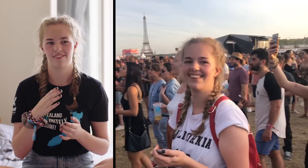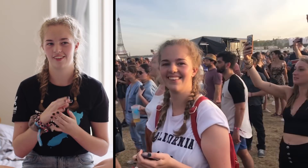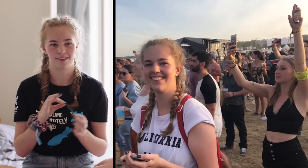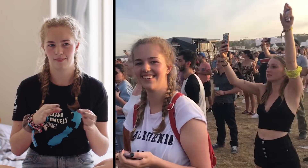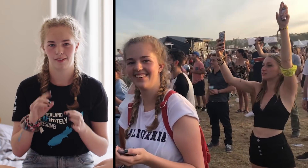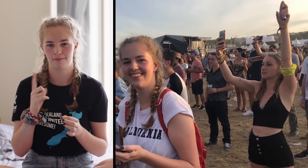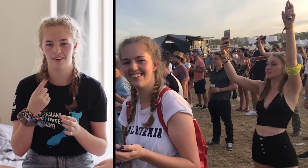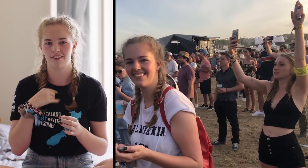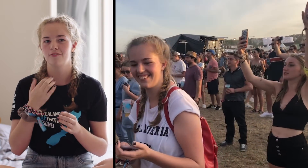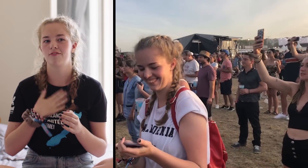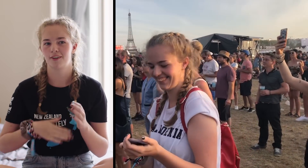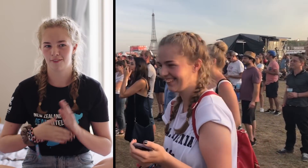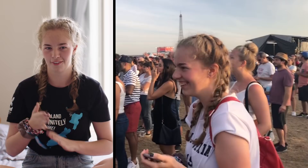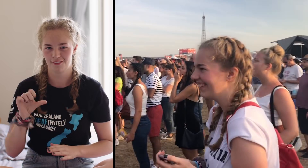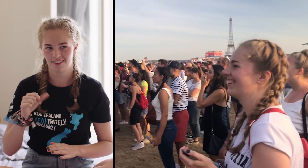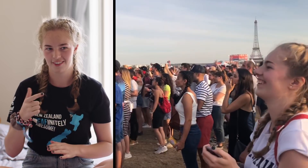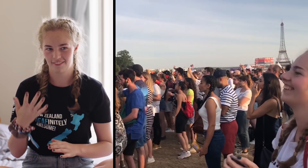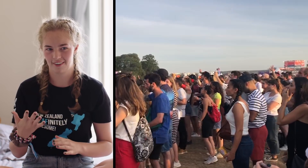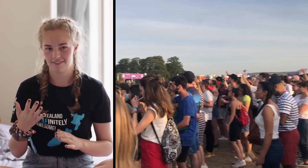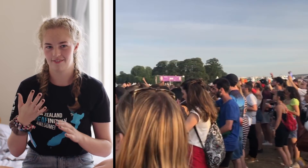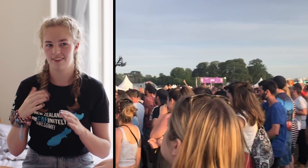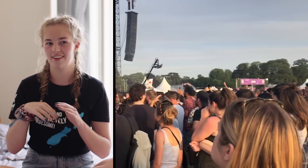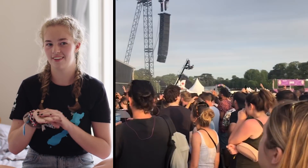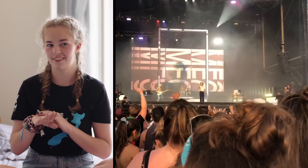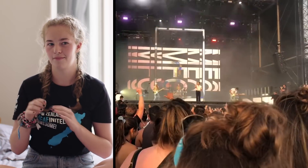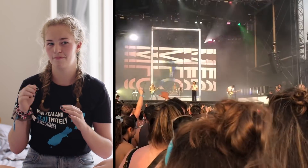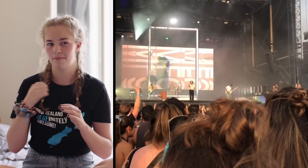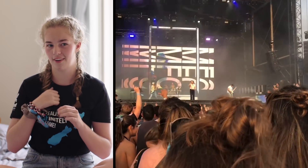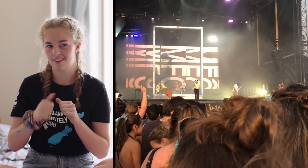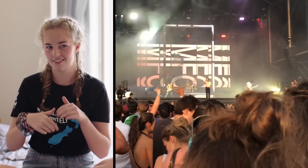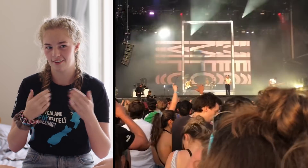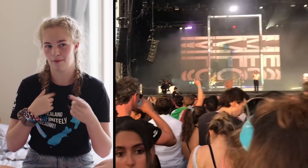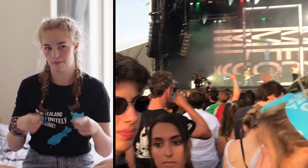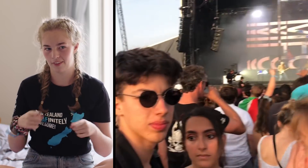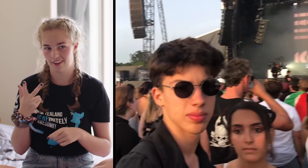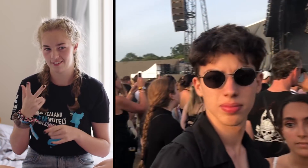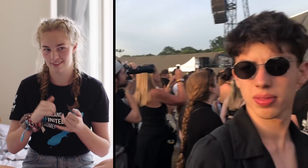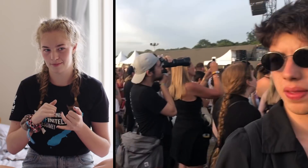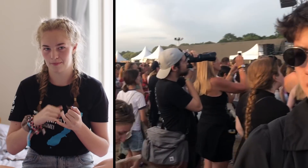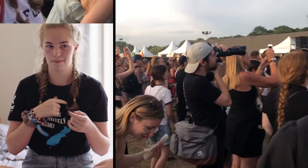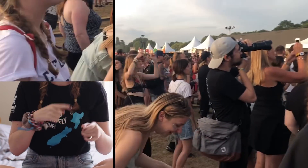there was this concert Lollapalooza happening at the same time we were there. It wasn't really planned, but I really wanted to go,